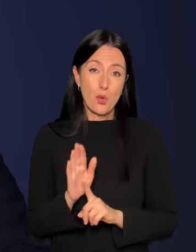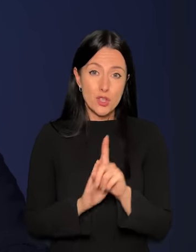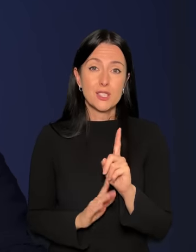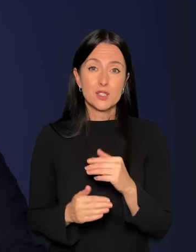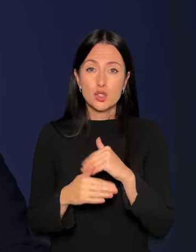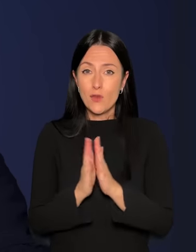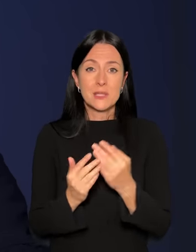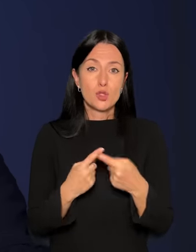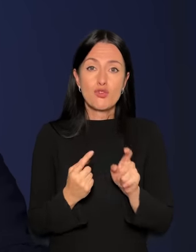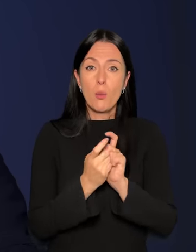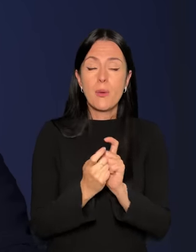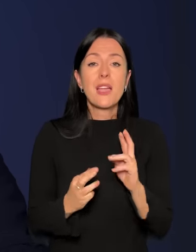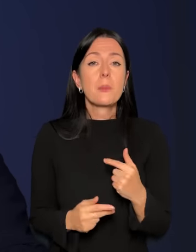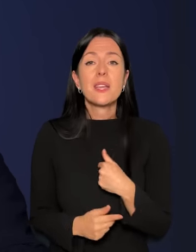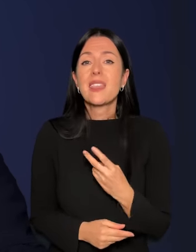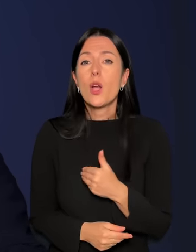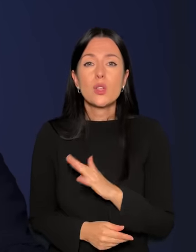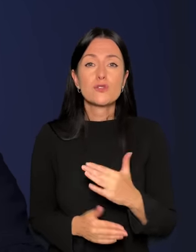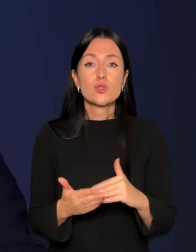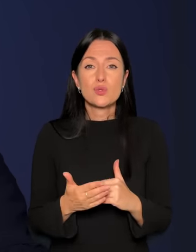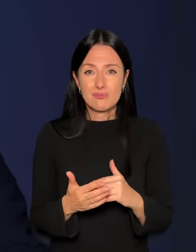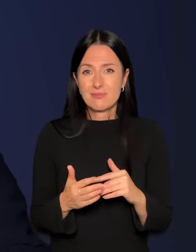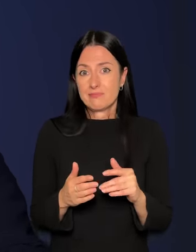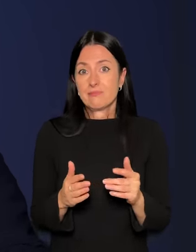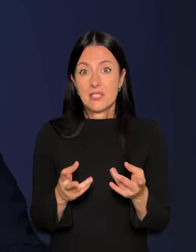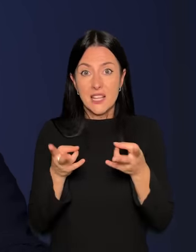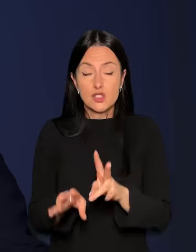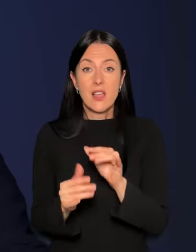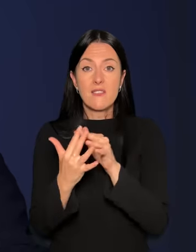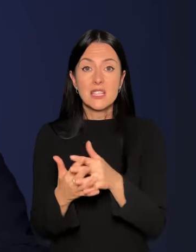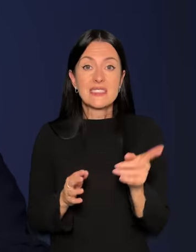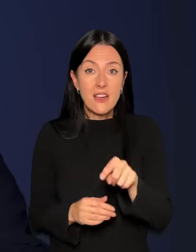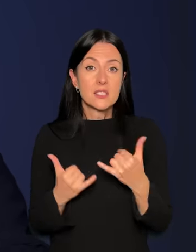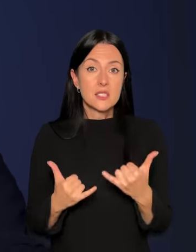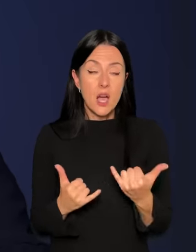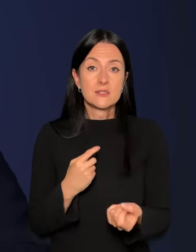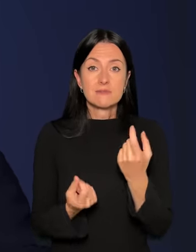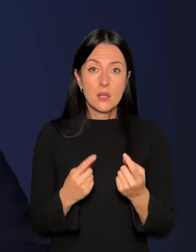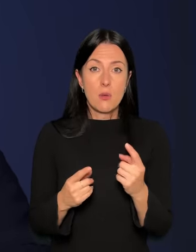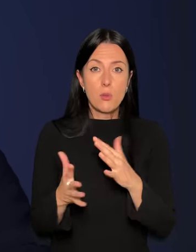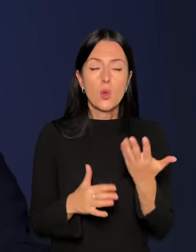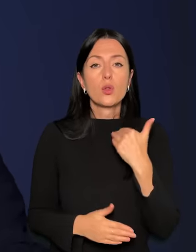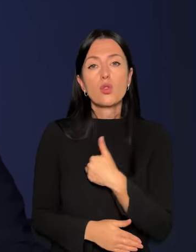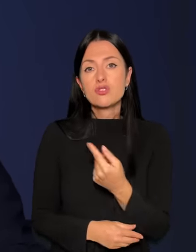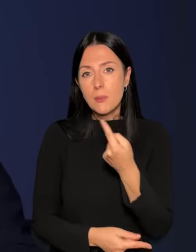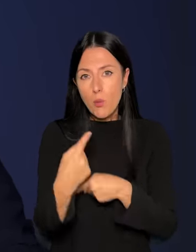If I didn't want to stay at the front again, and even now there are moments when I really want to return to the front,